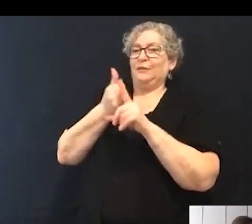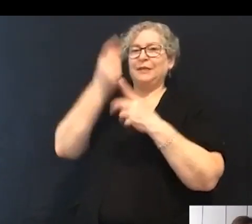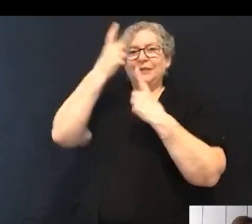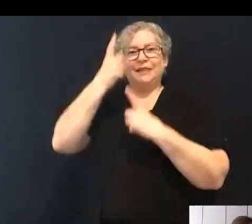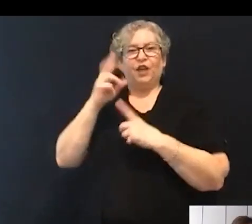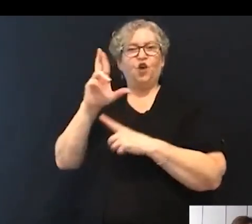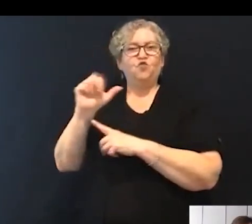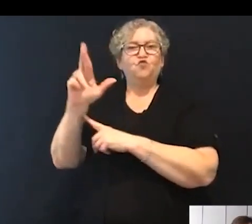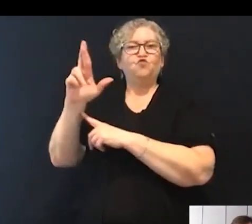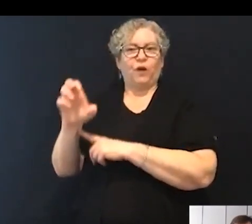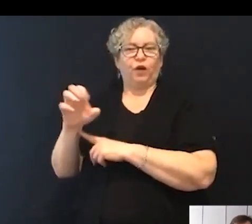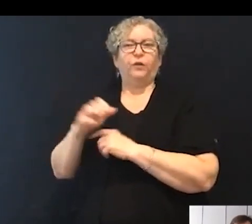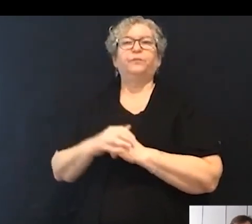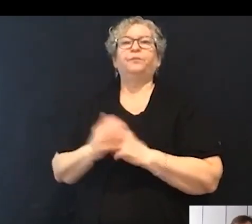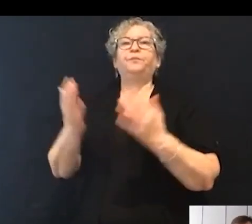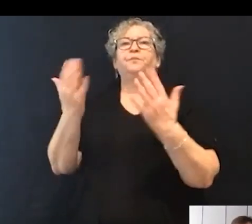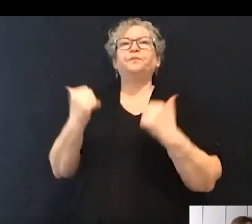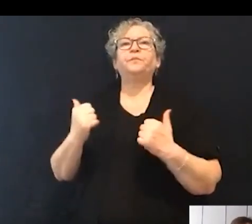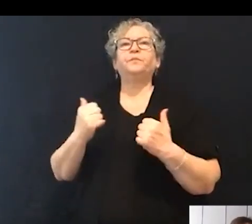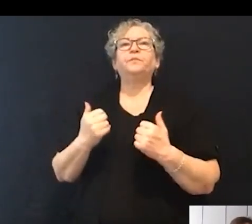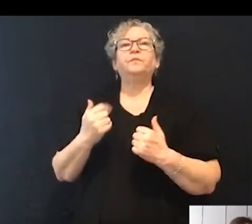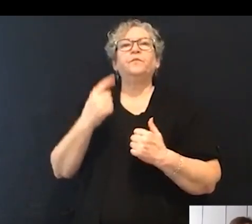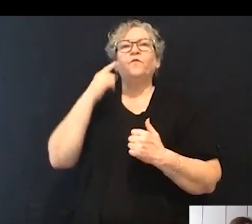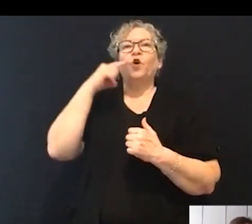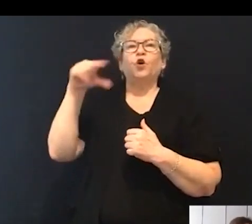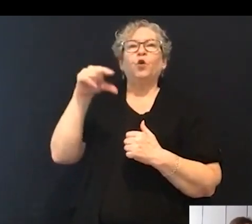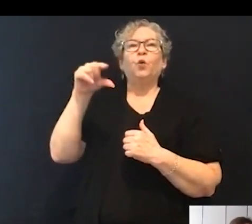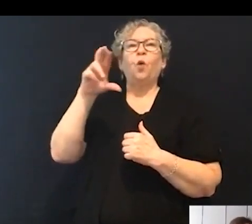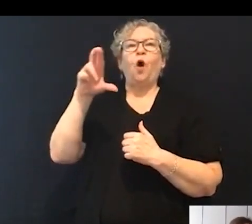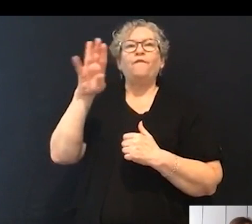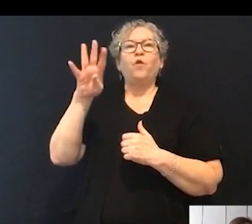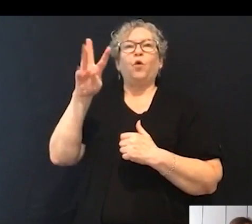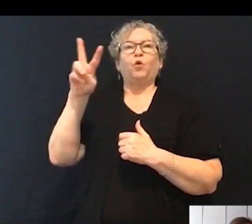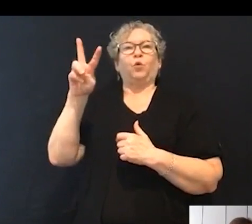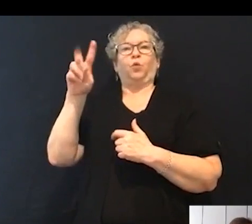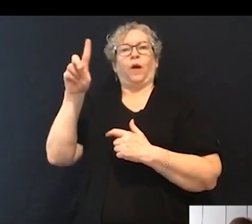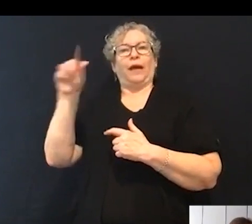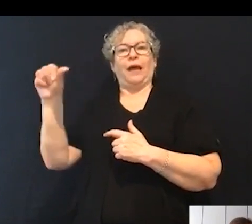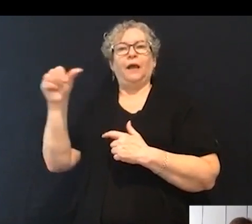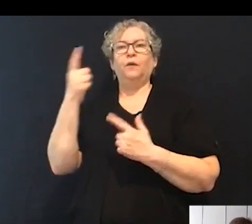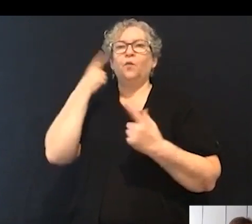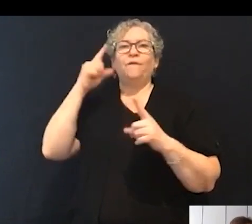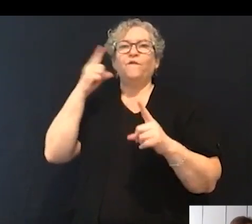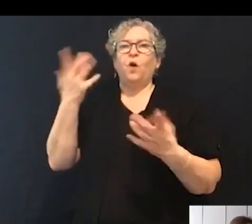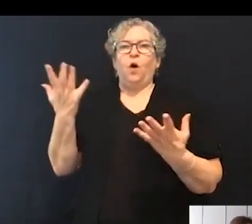Let's look at the mode of action of QR421a. It has a specific molecular mode of action